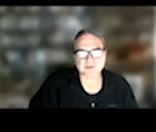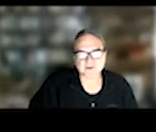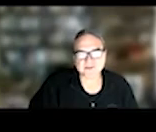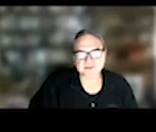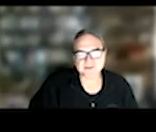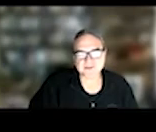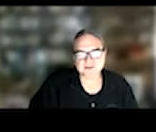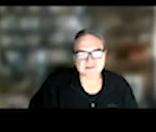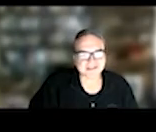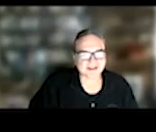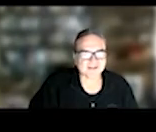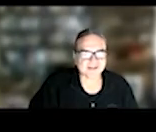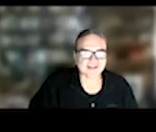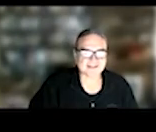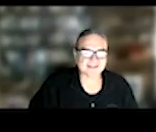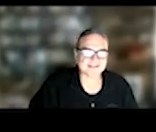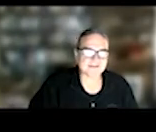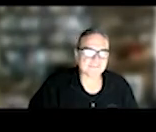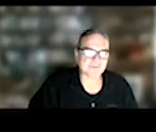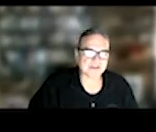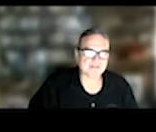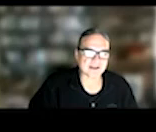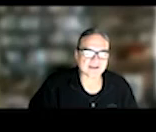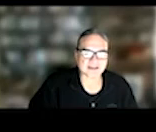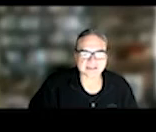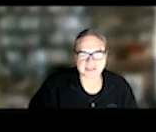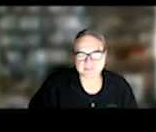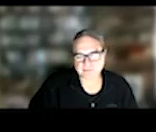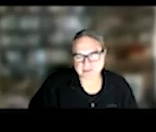approach to addressing health challenges. We need to recognize that each population